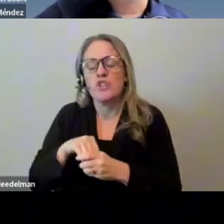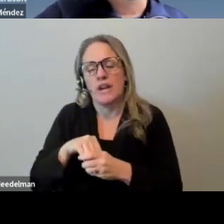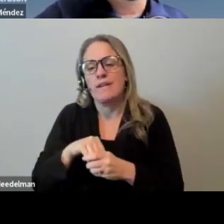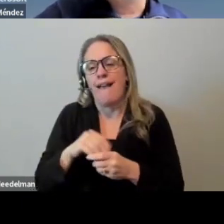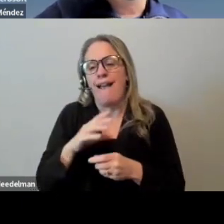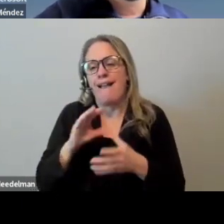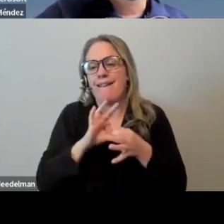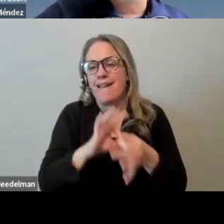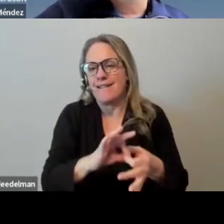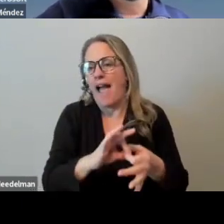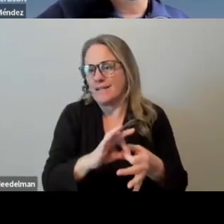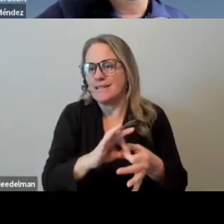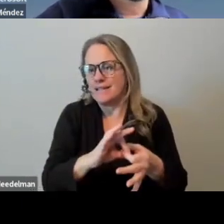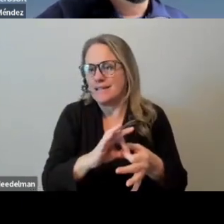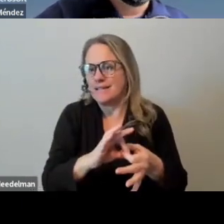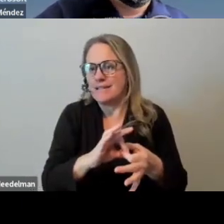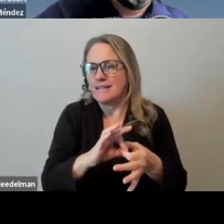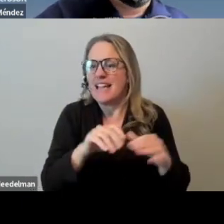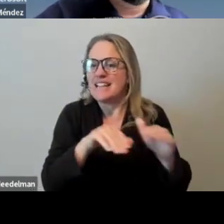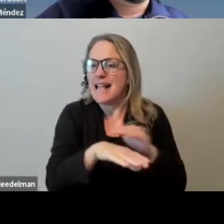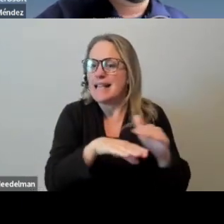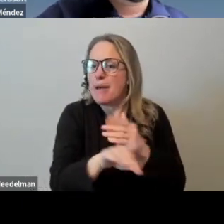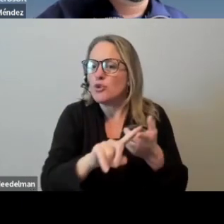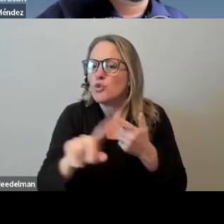to technology policy and ethics.